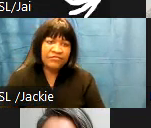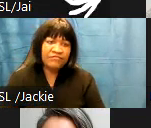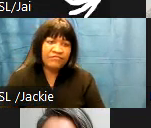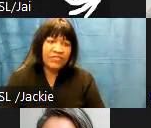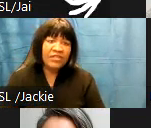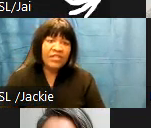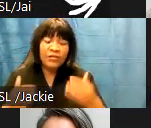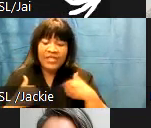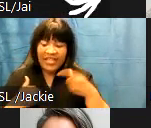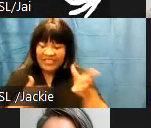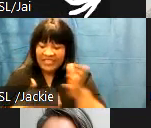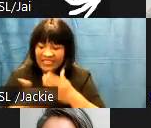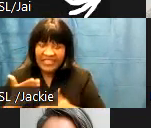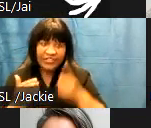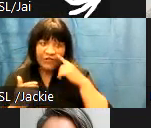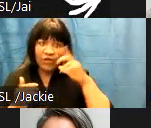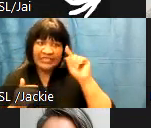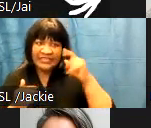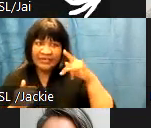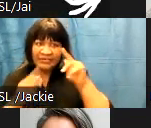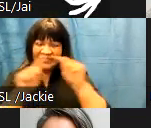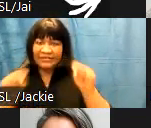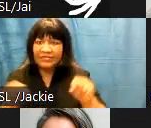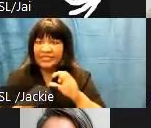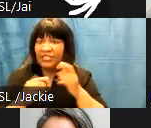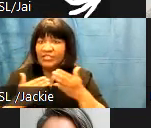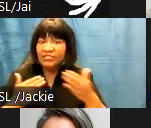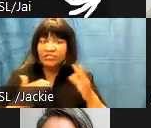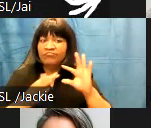We have a section on our website for templates and resources that have links to all the forms